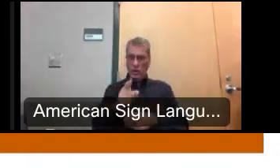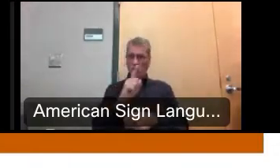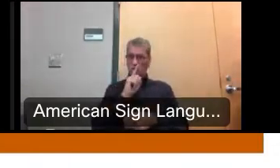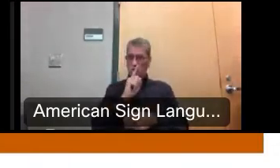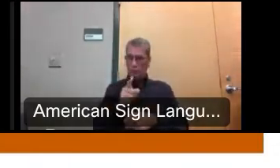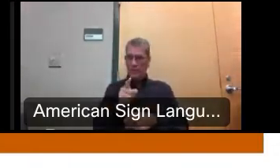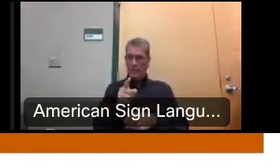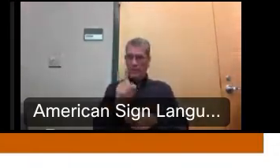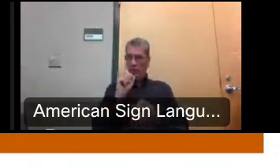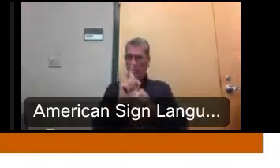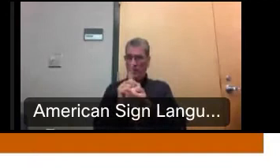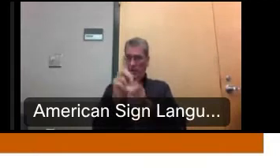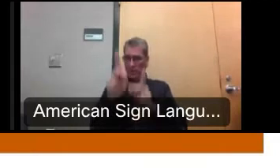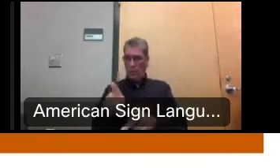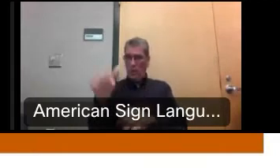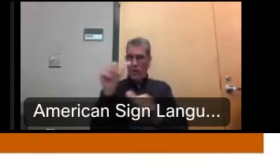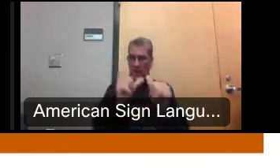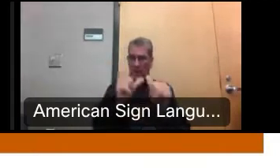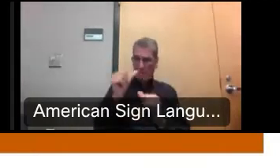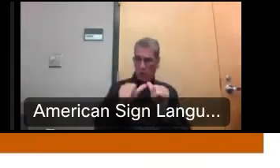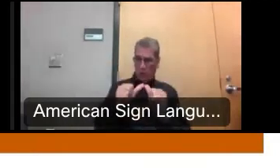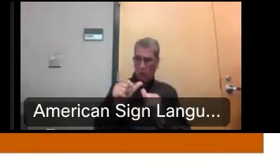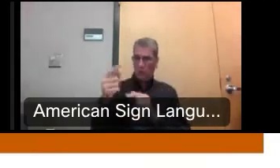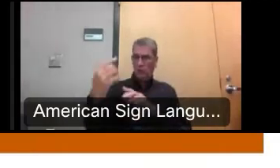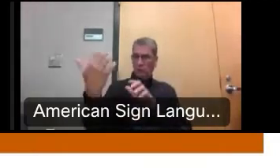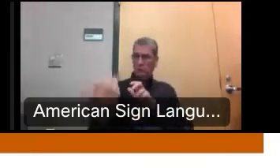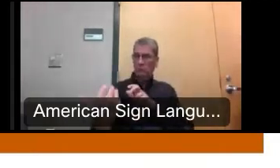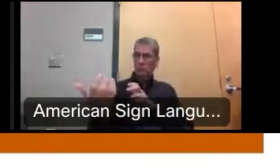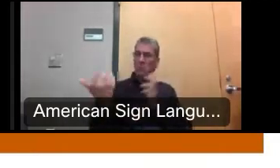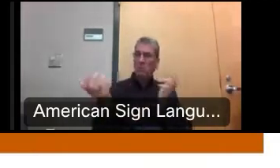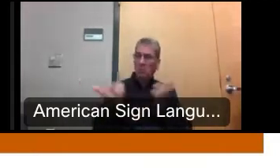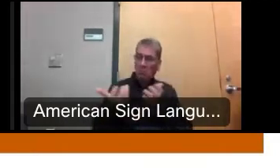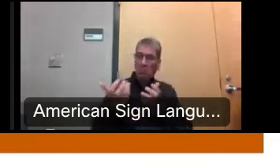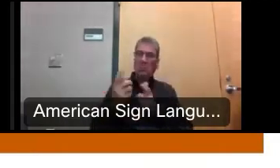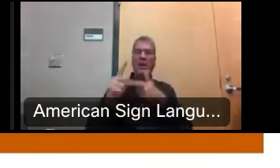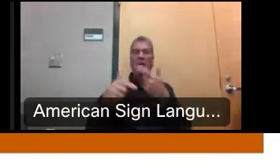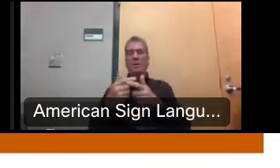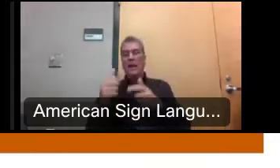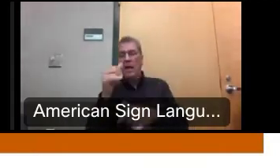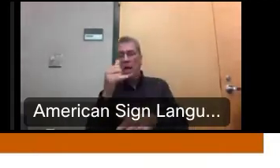Like, if you meet a person at the bar, it's the 1st time you've met, and you start talking about the intersection of alcohol and sexual consent.